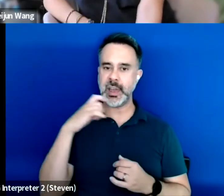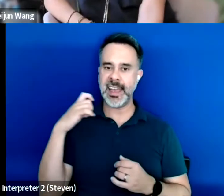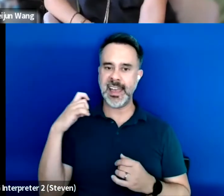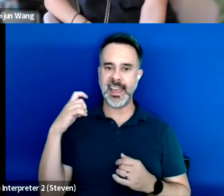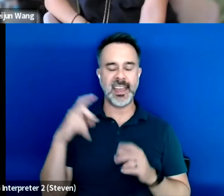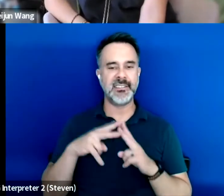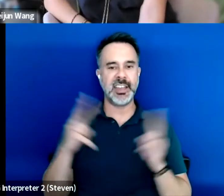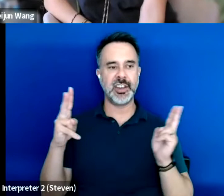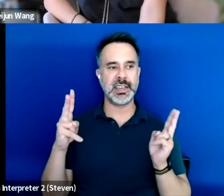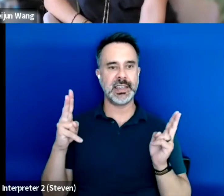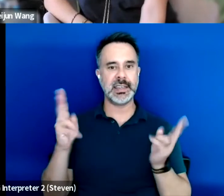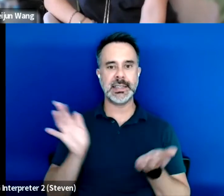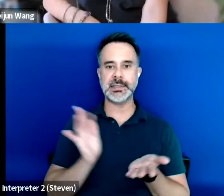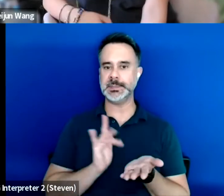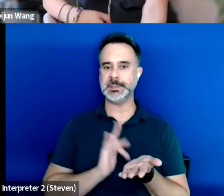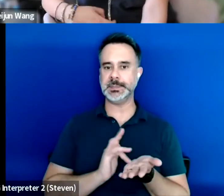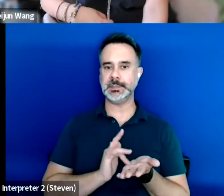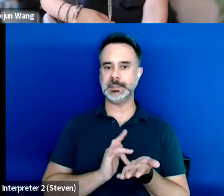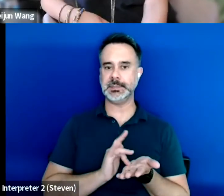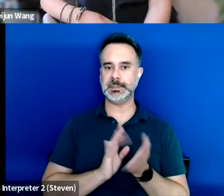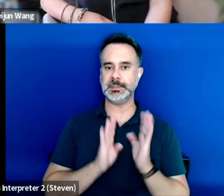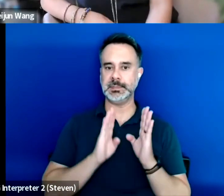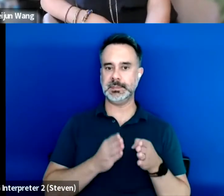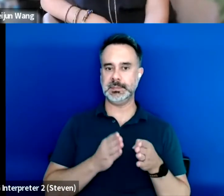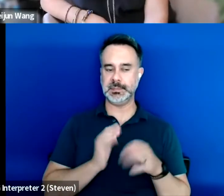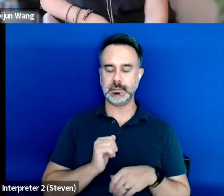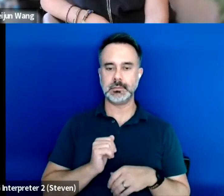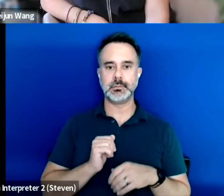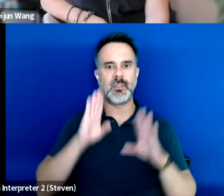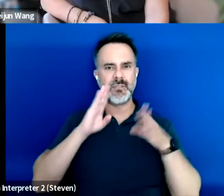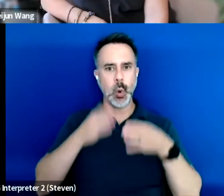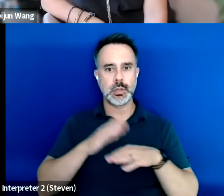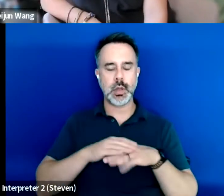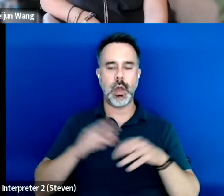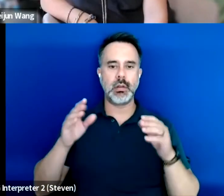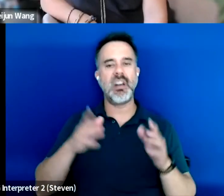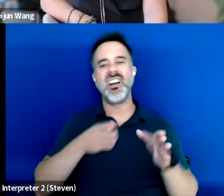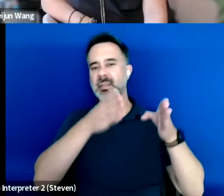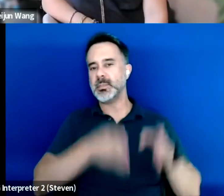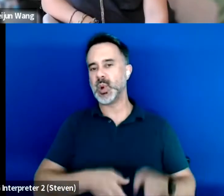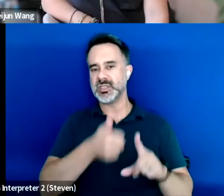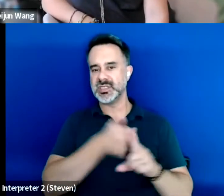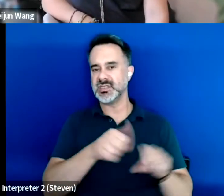just the first fifty pages, and I actually put a disclaimer in the front that said you can skip it if you want.